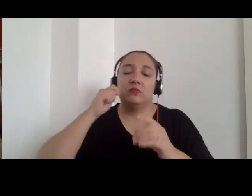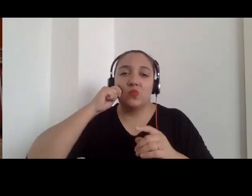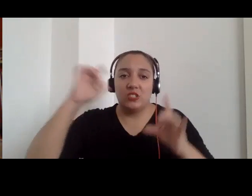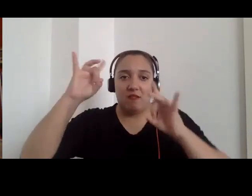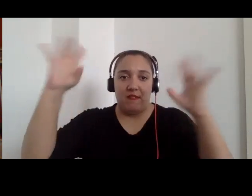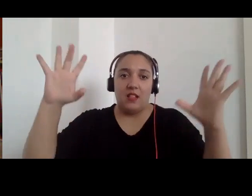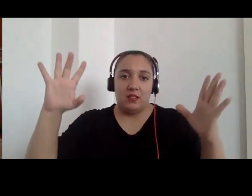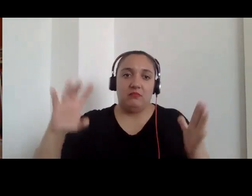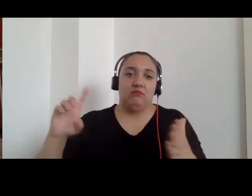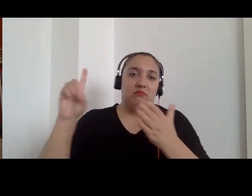the Black Lives Matter movement.